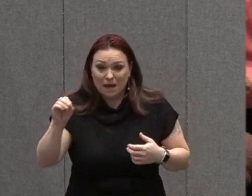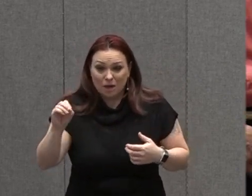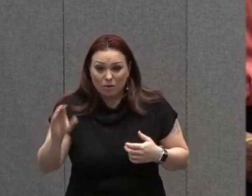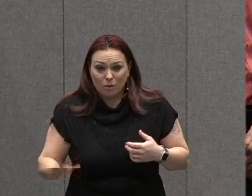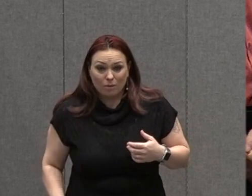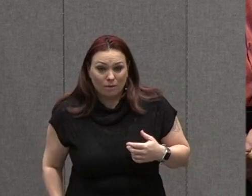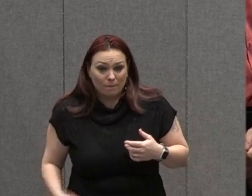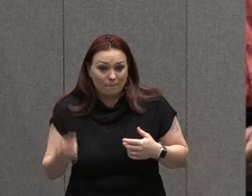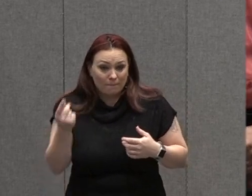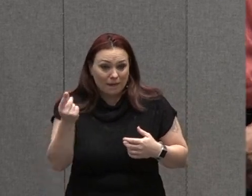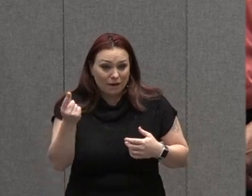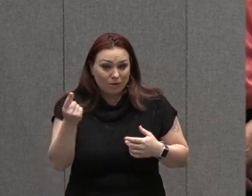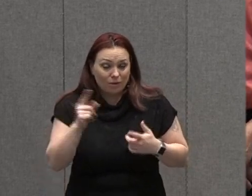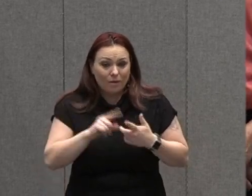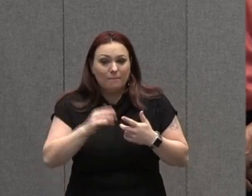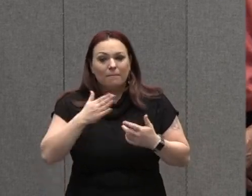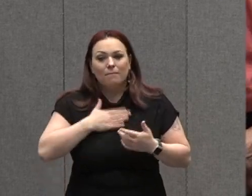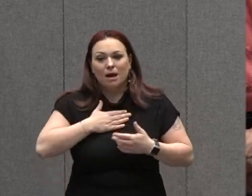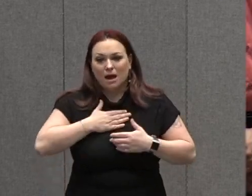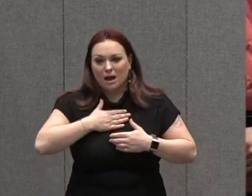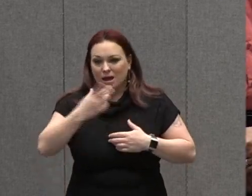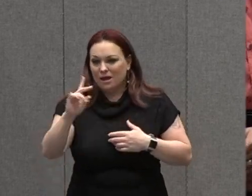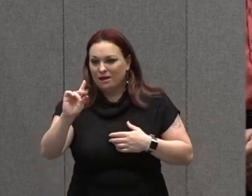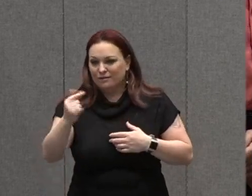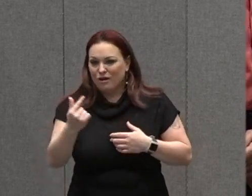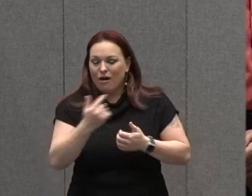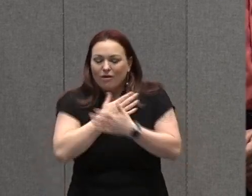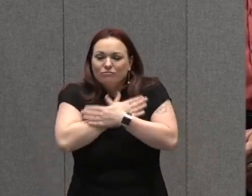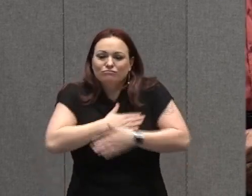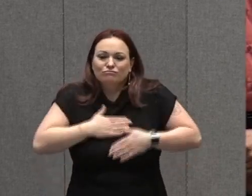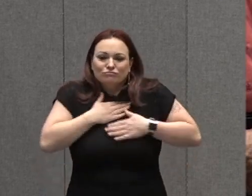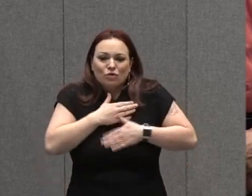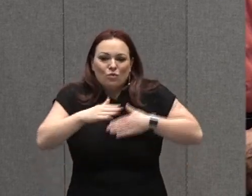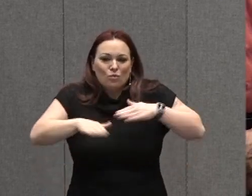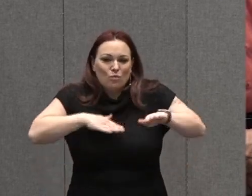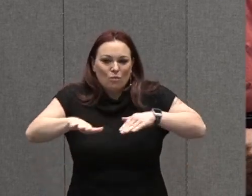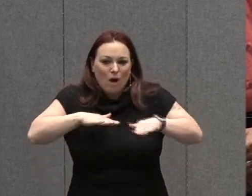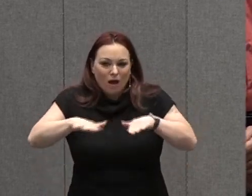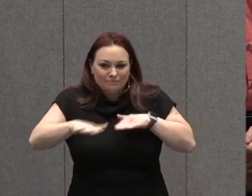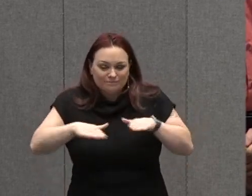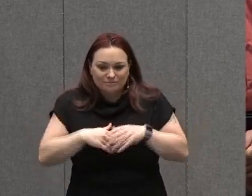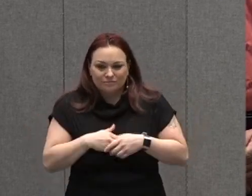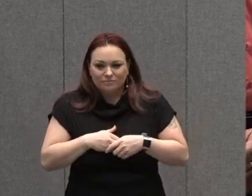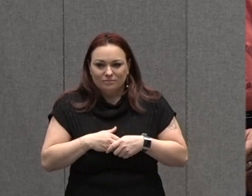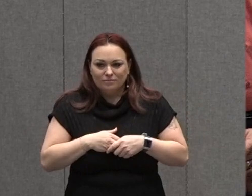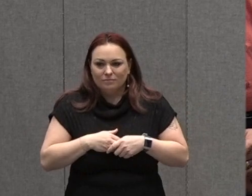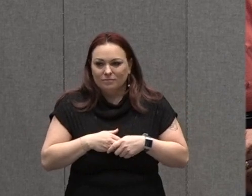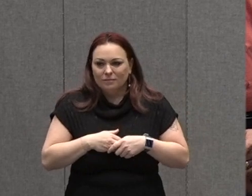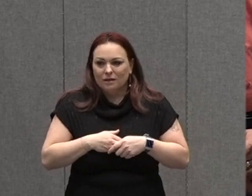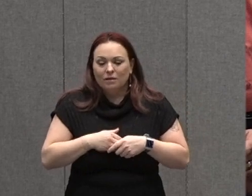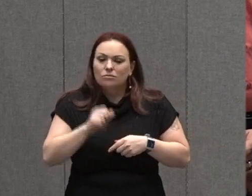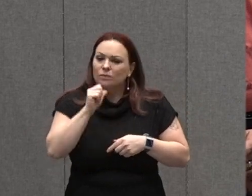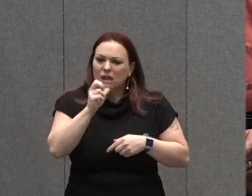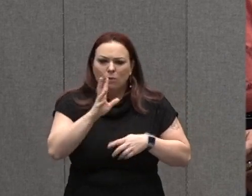My dog likes to walk very fast. We go down the street, and we do not talk.